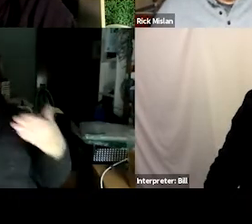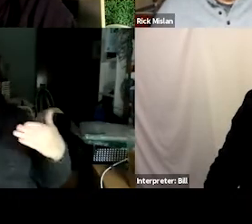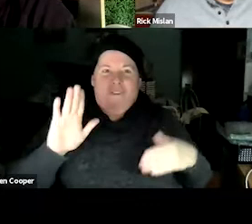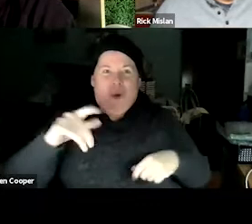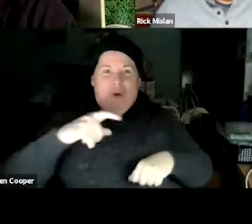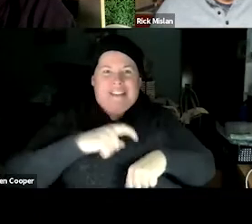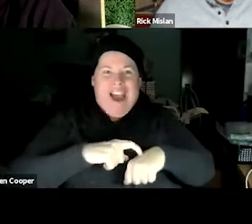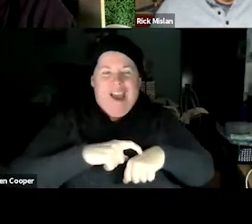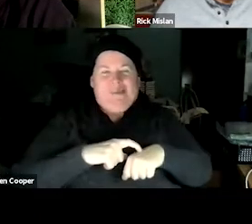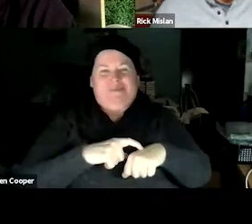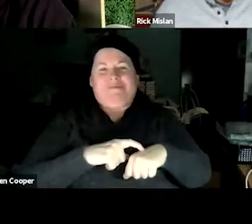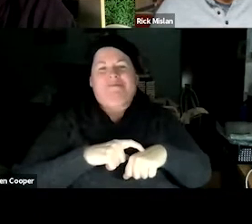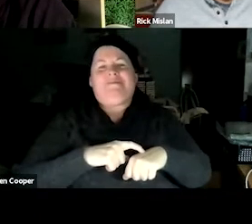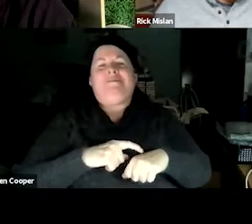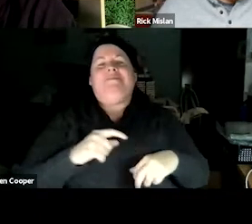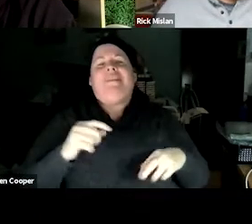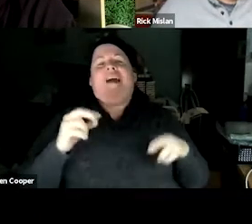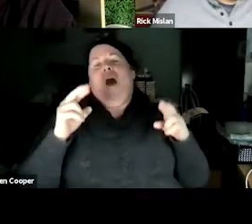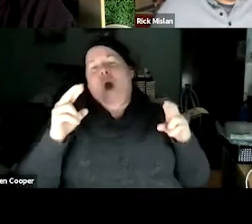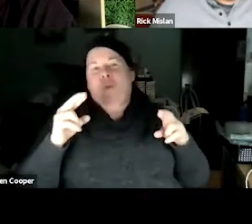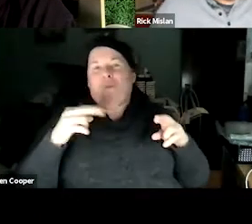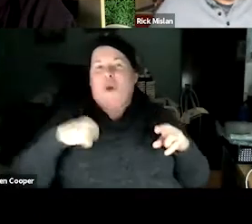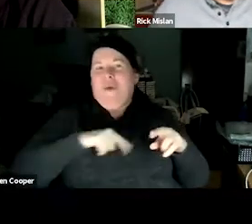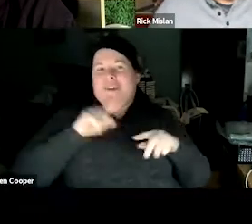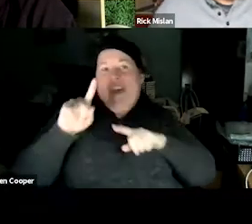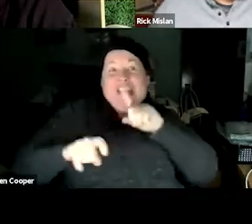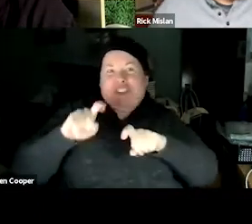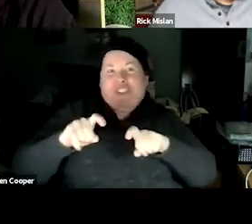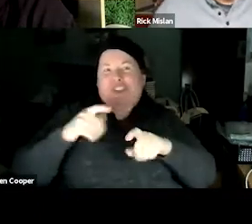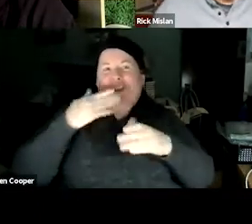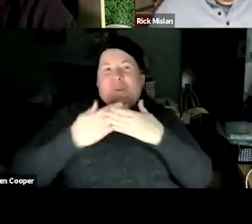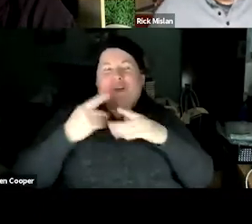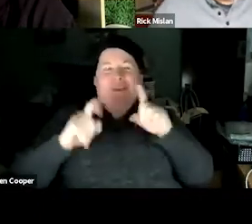I hope we asked you some good questions. I know we've all learned a little bit tonight.